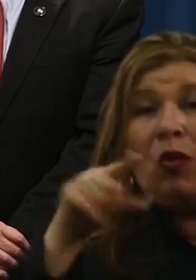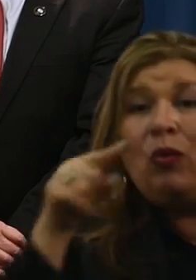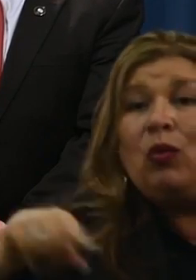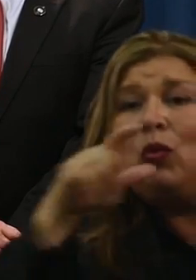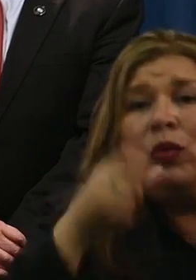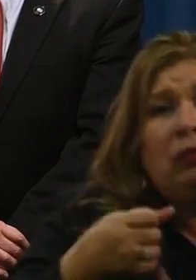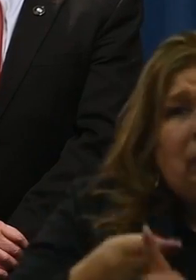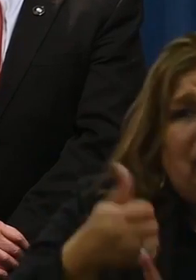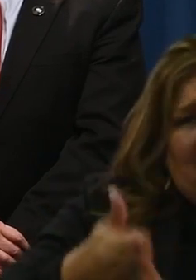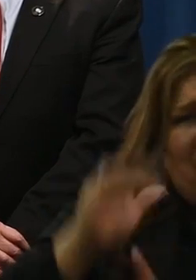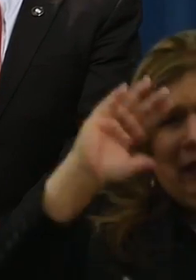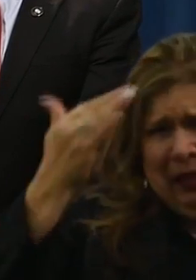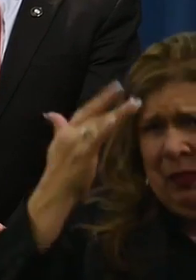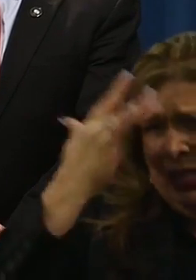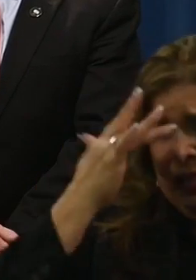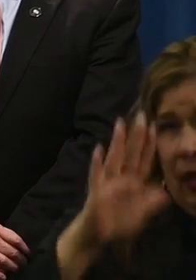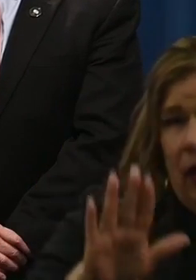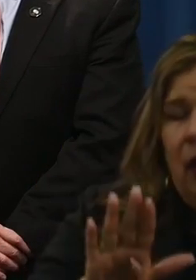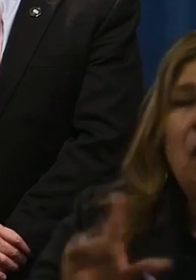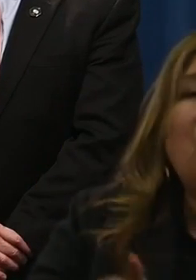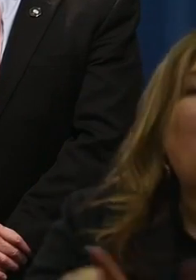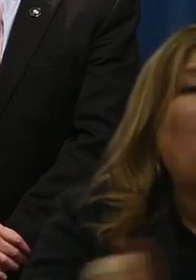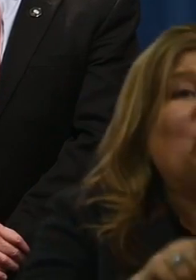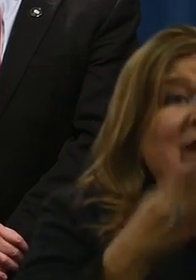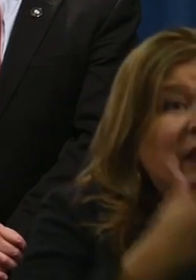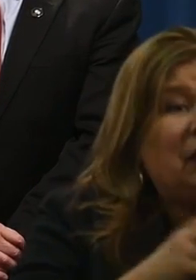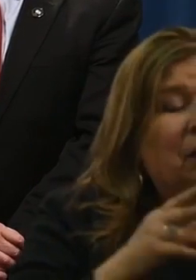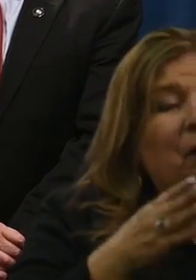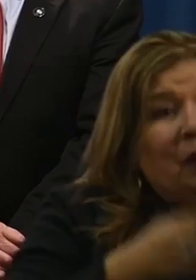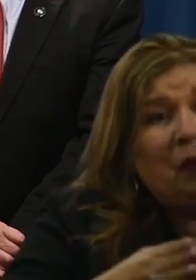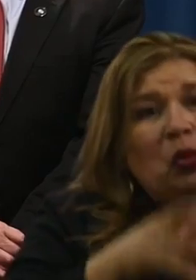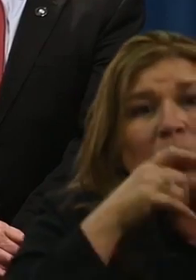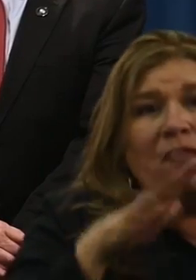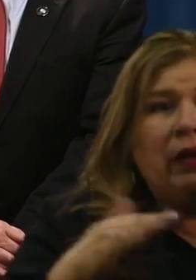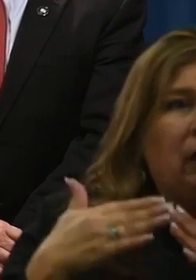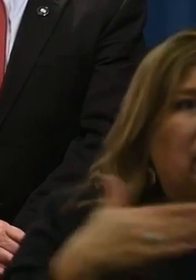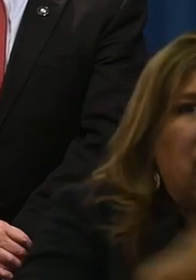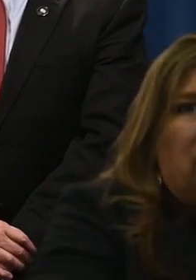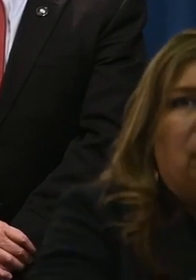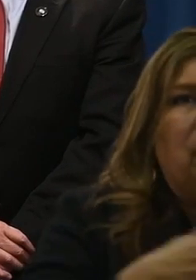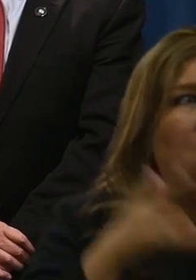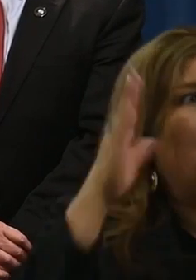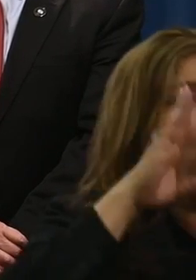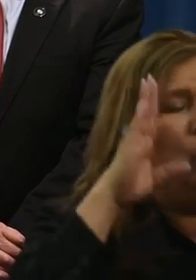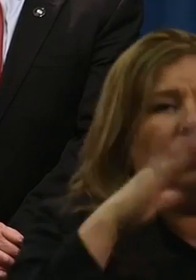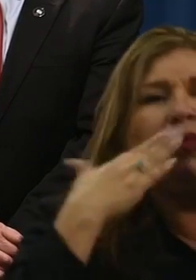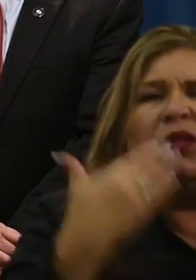also to address some of the anxieties of those previous passengers that are holdovers on the second cruise.